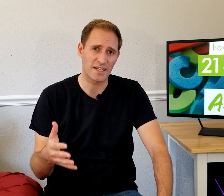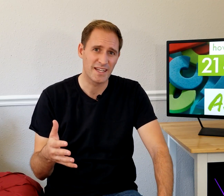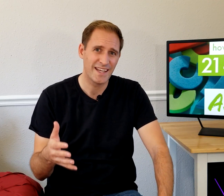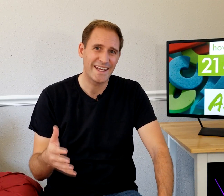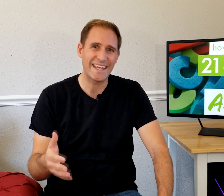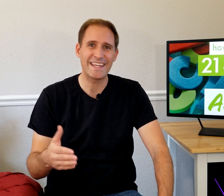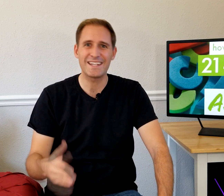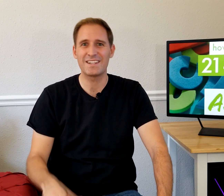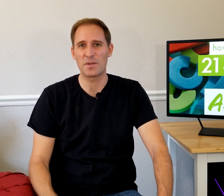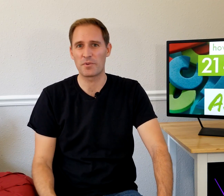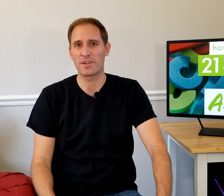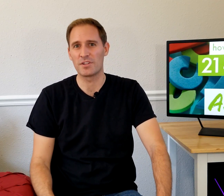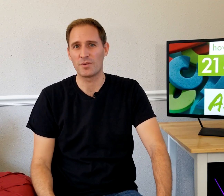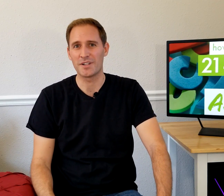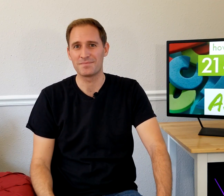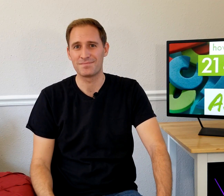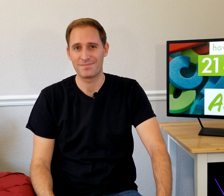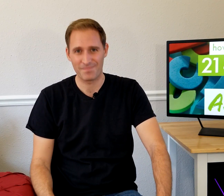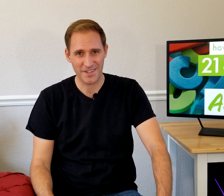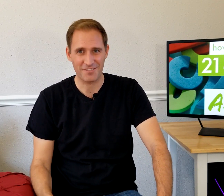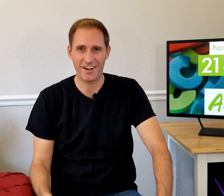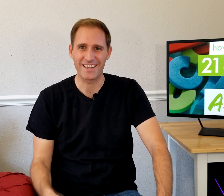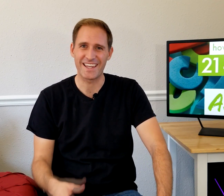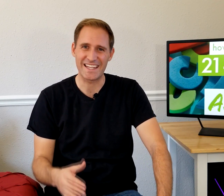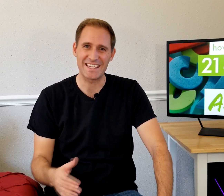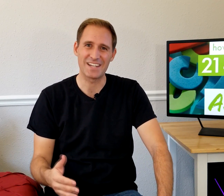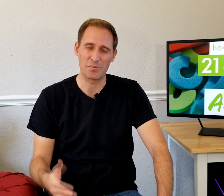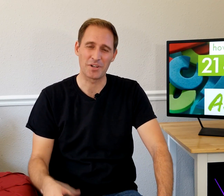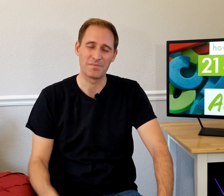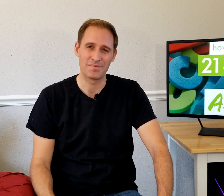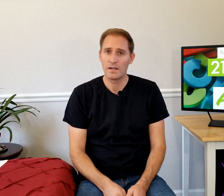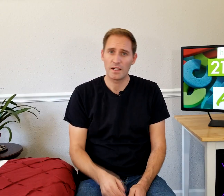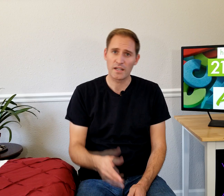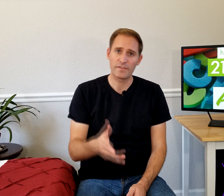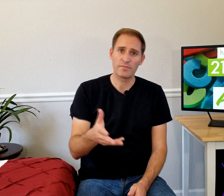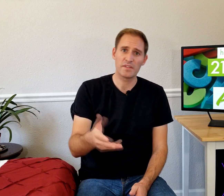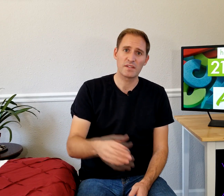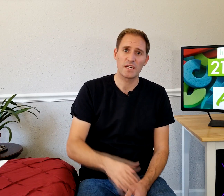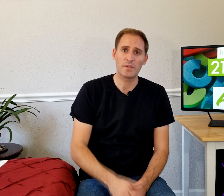any number, that you want that's right, ANY number. If you've missed any of my